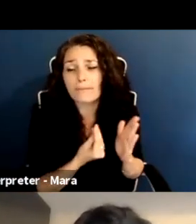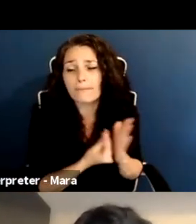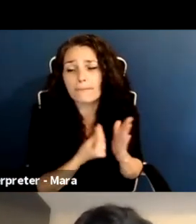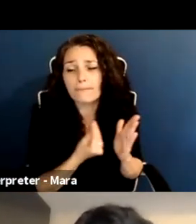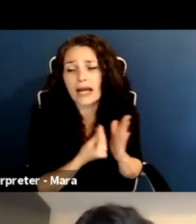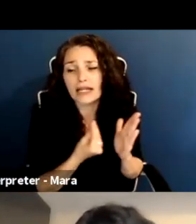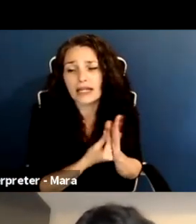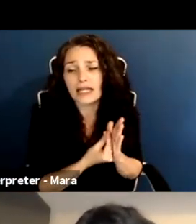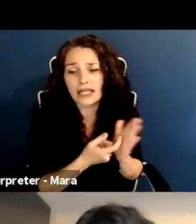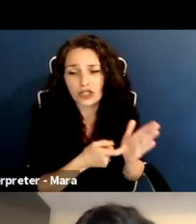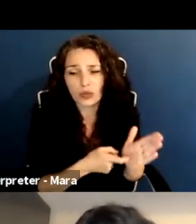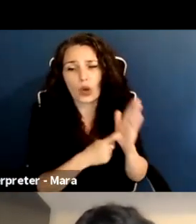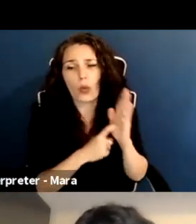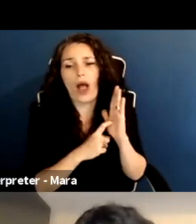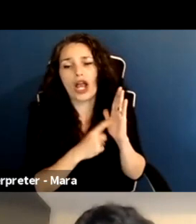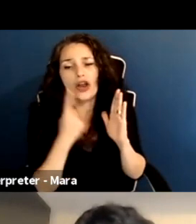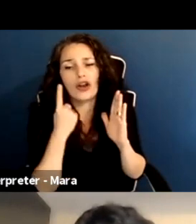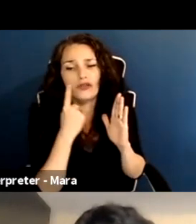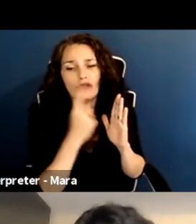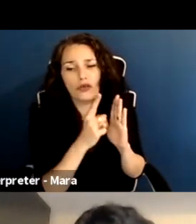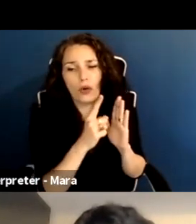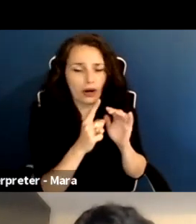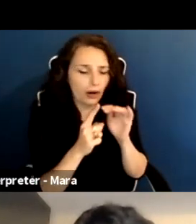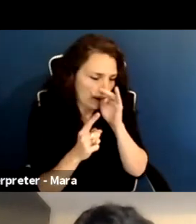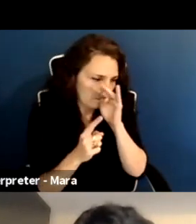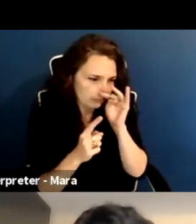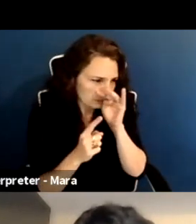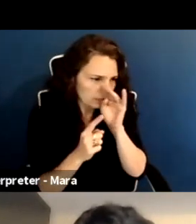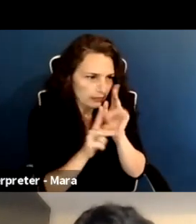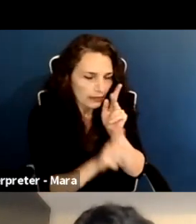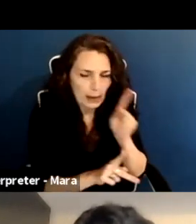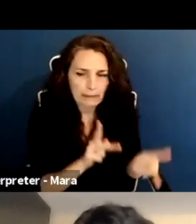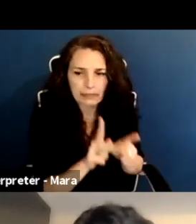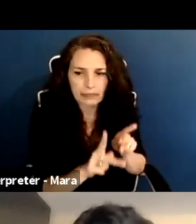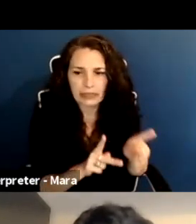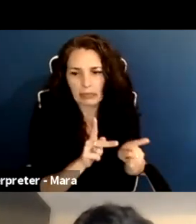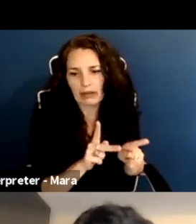have to use in order to buy gallons of bottles of water